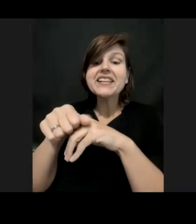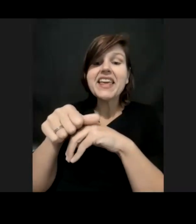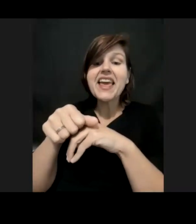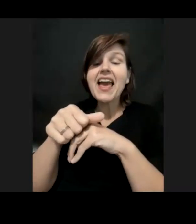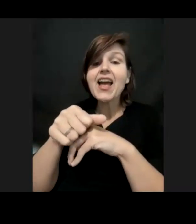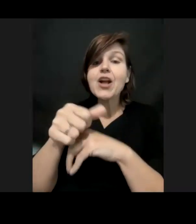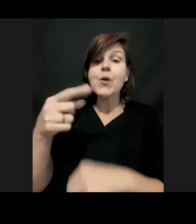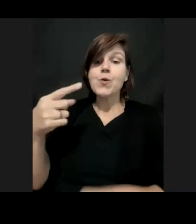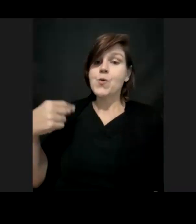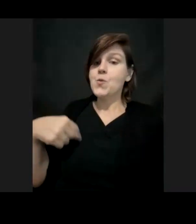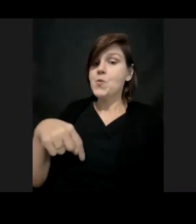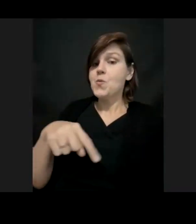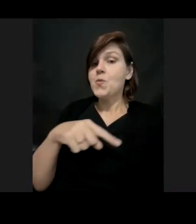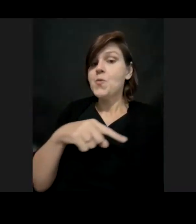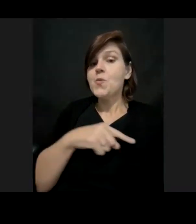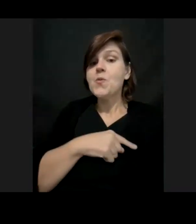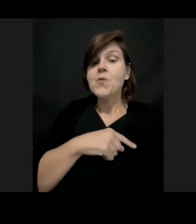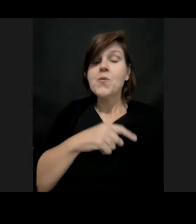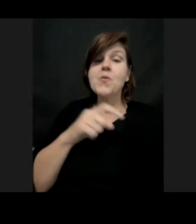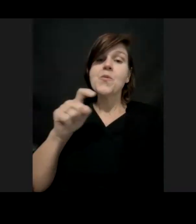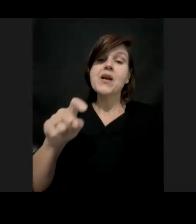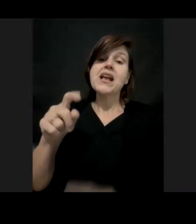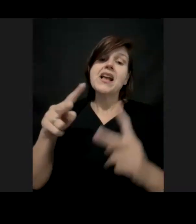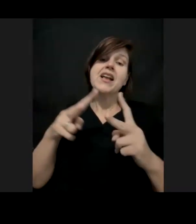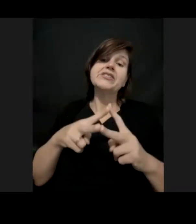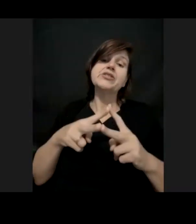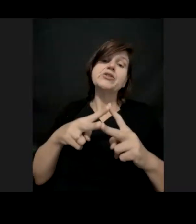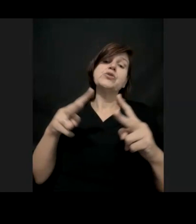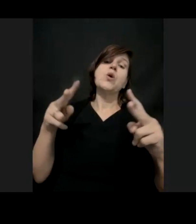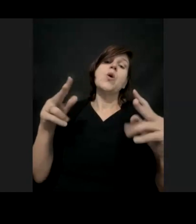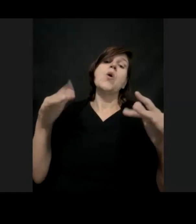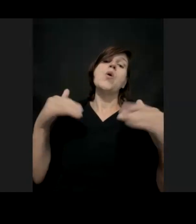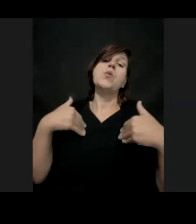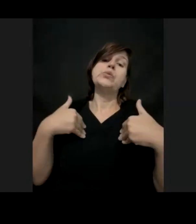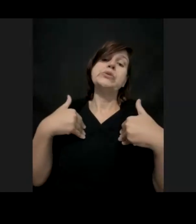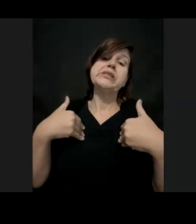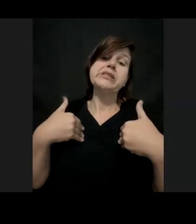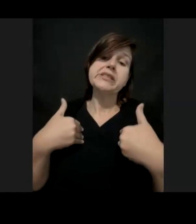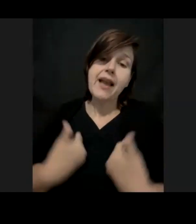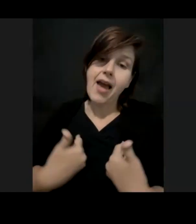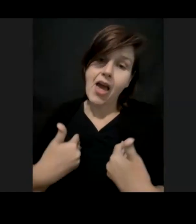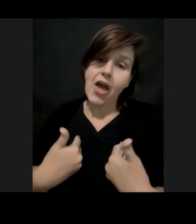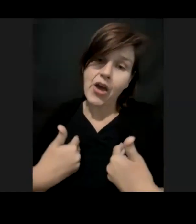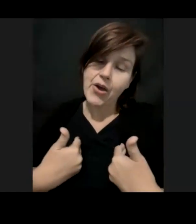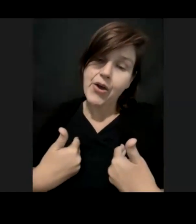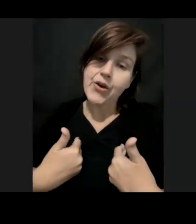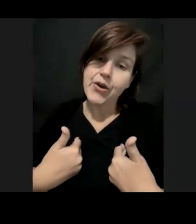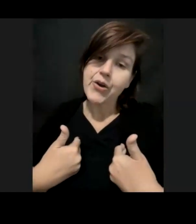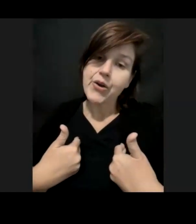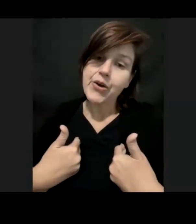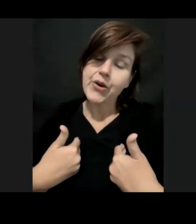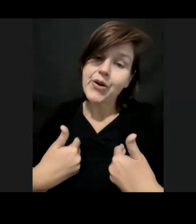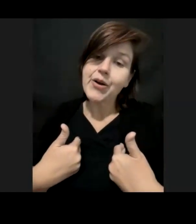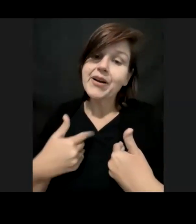We are sooo tired,” said Doug the Slow Slug.